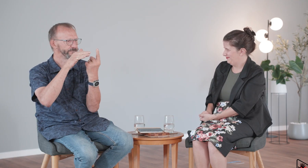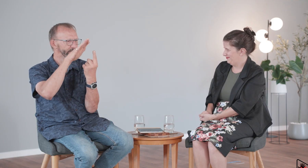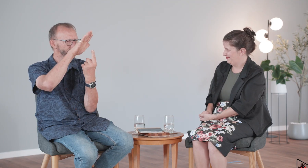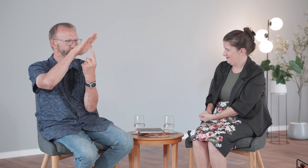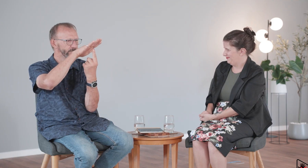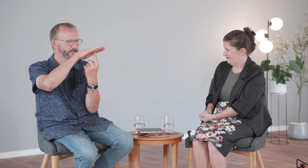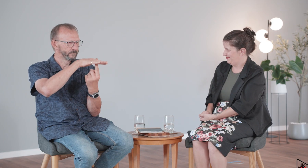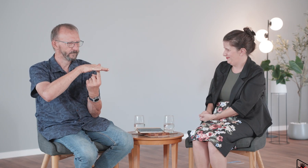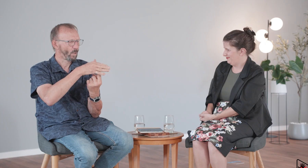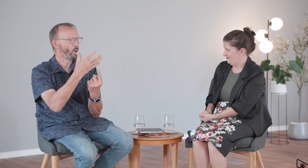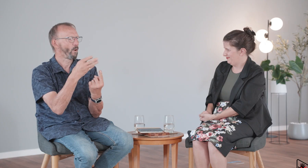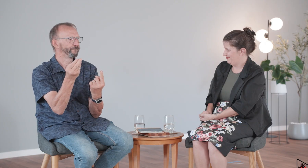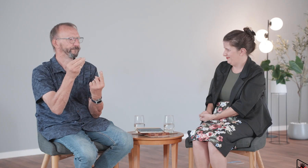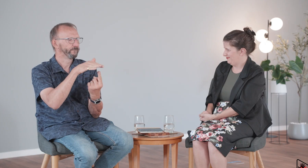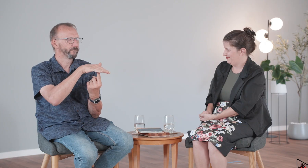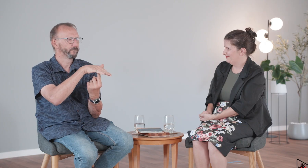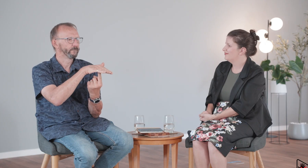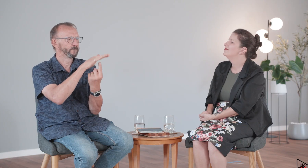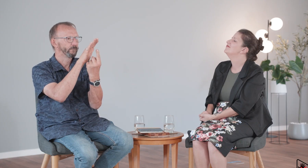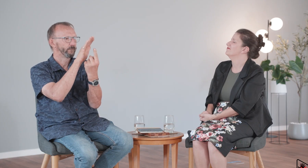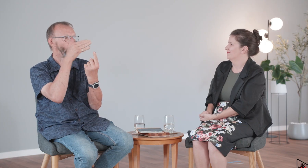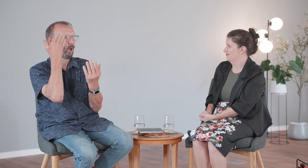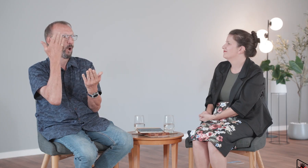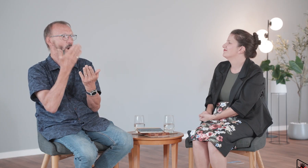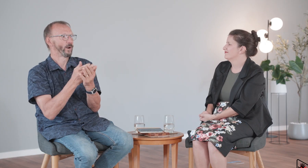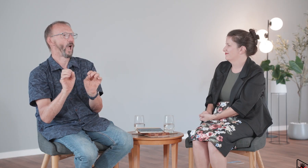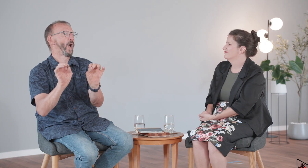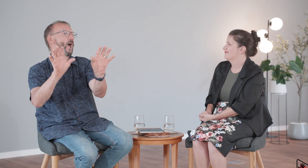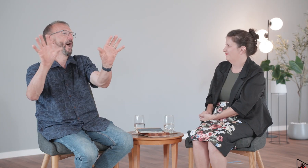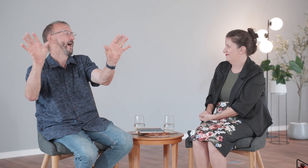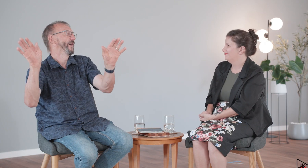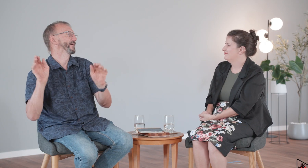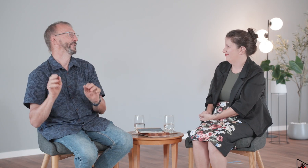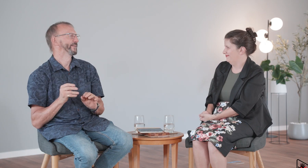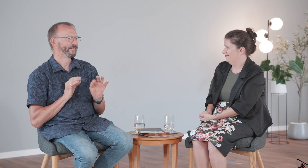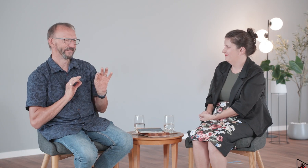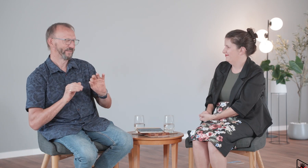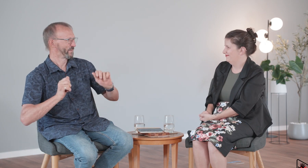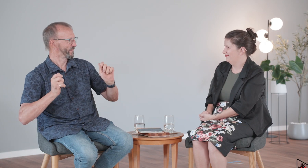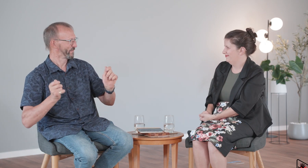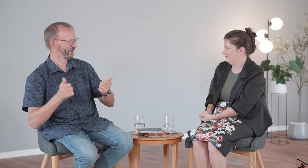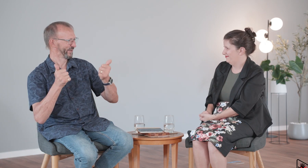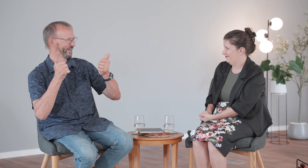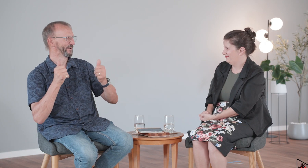and it was also connected to the bonnet. So if the bonnet opened then the alarm would go off as well.